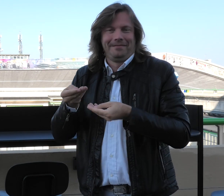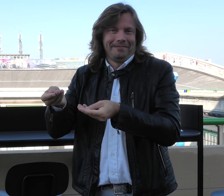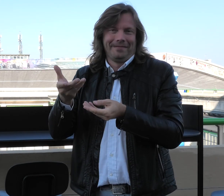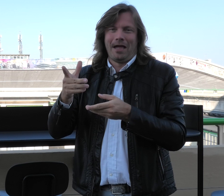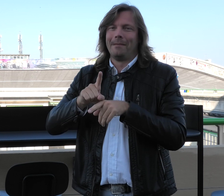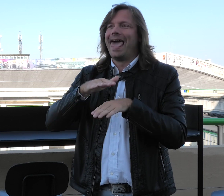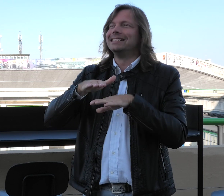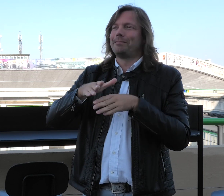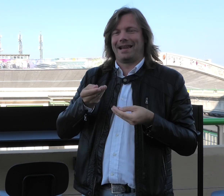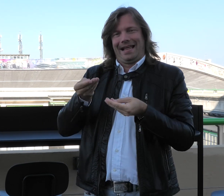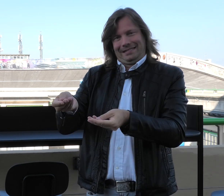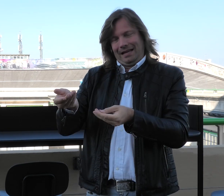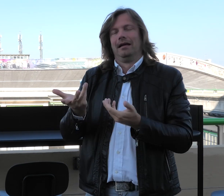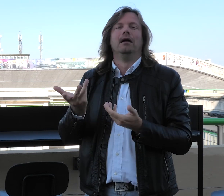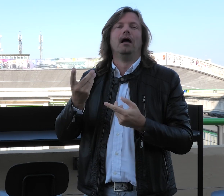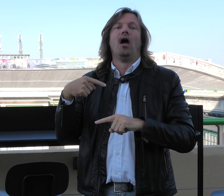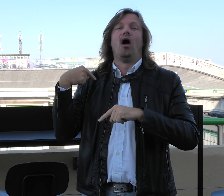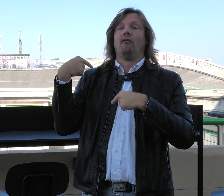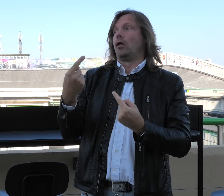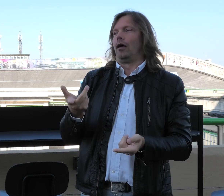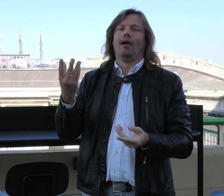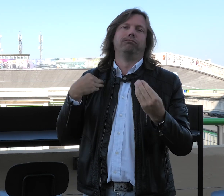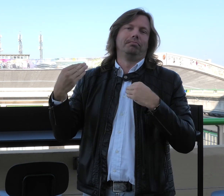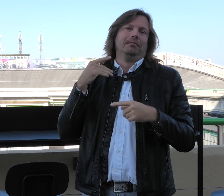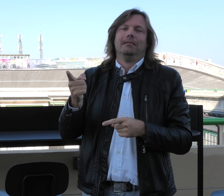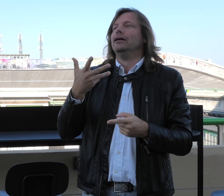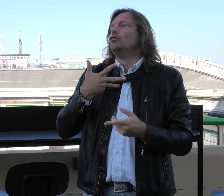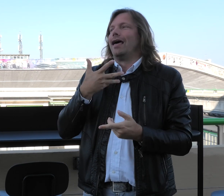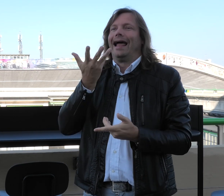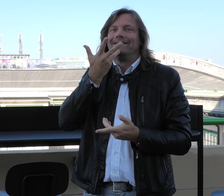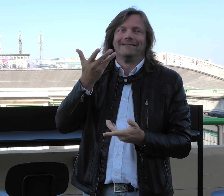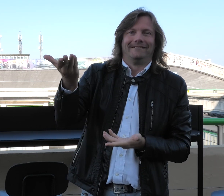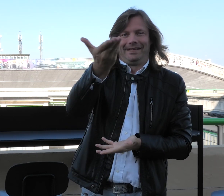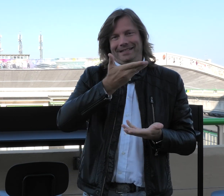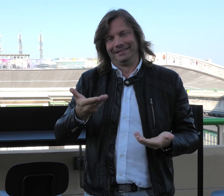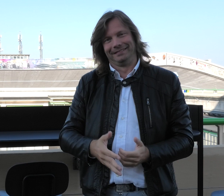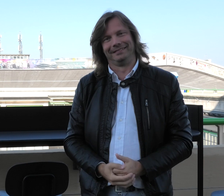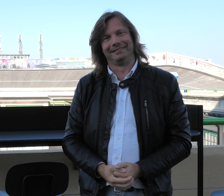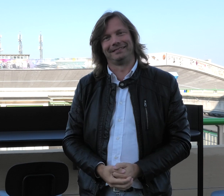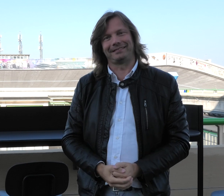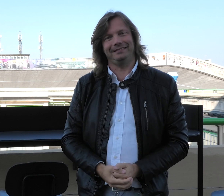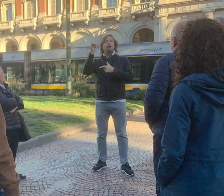All this is part of my baggage and experience that I share with clients.